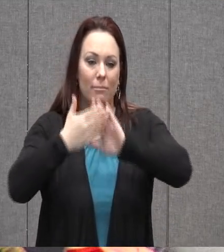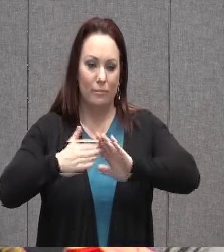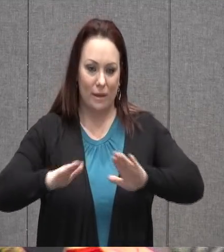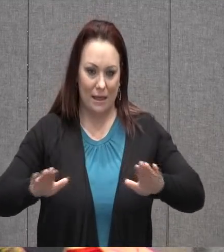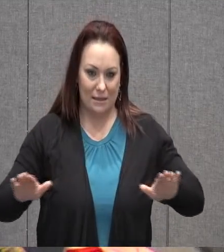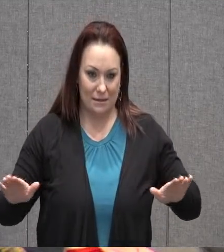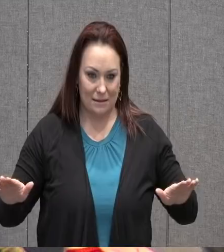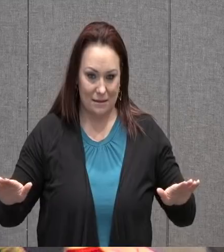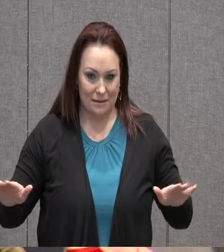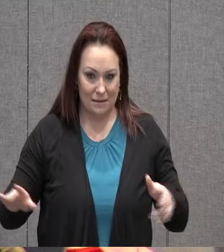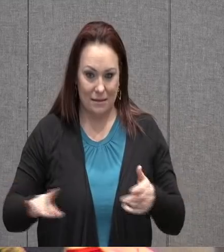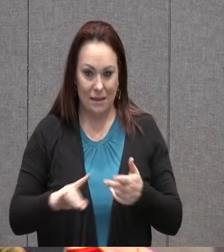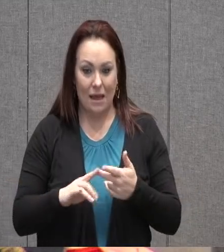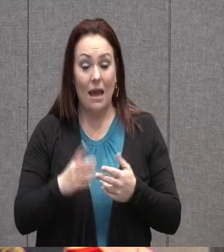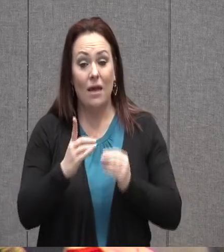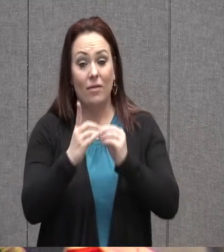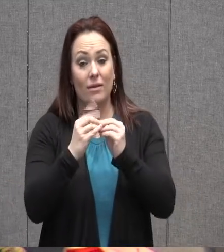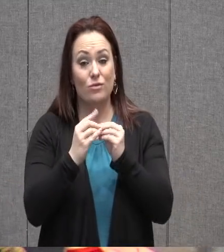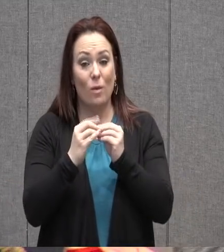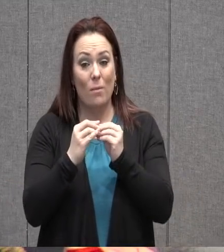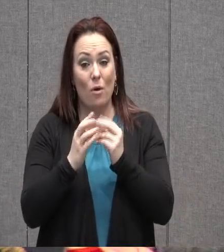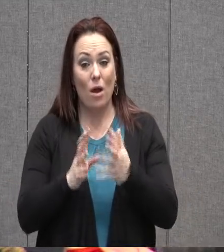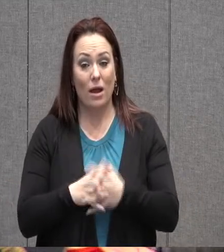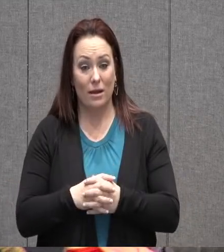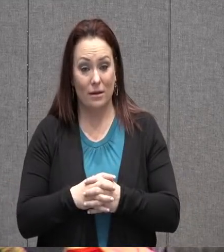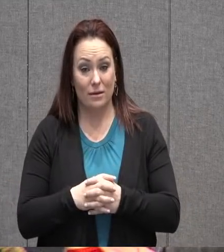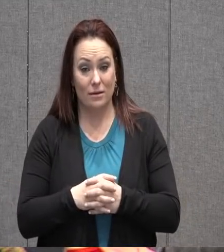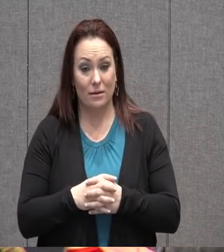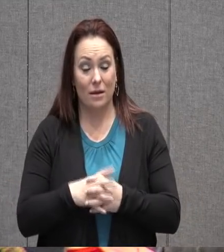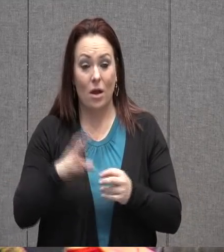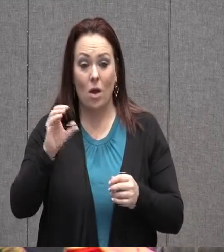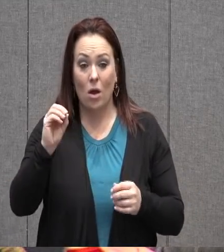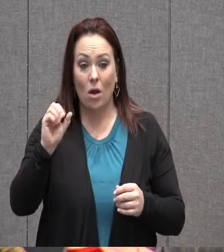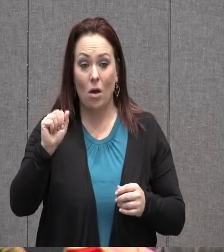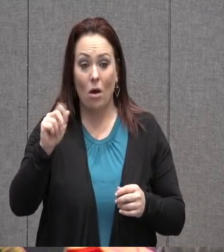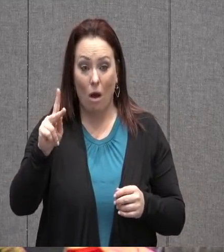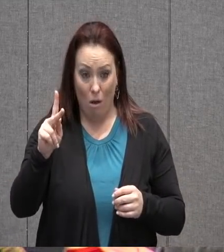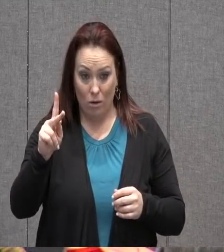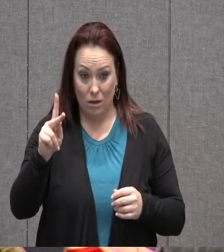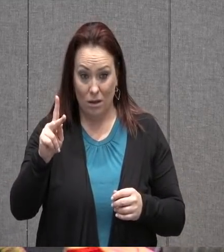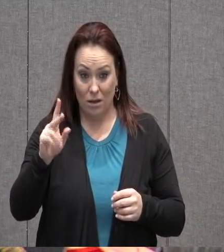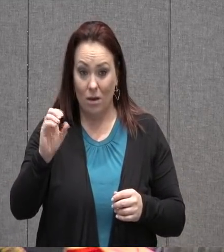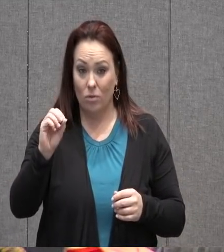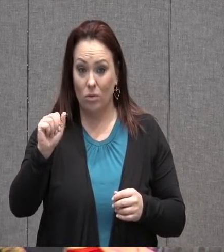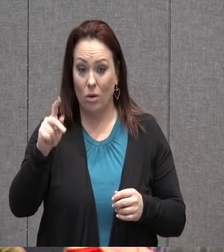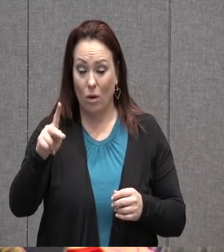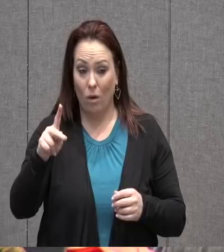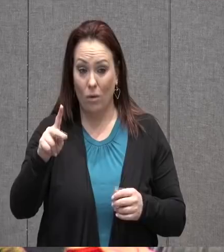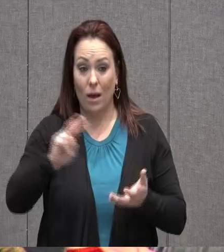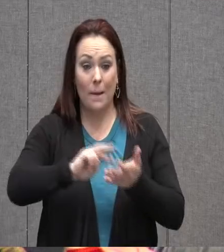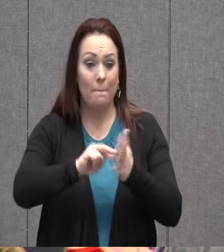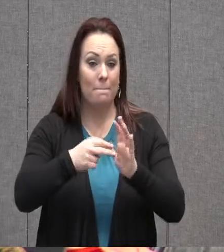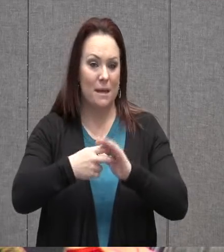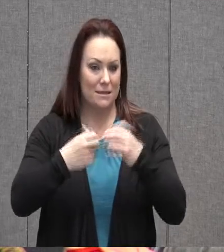And there is one more over here. The oak branch, and the oak branch stands for strength.